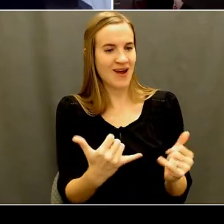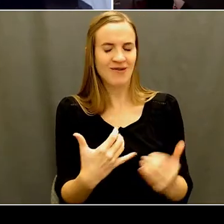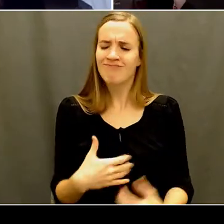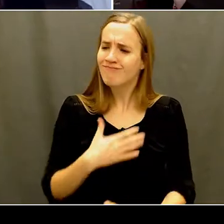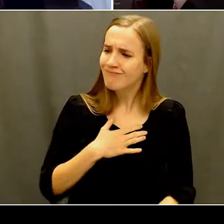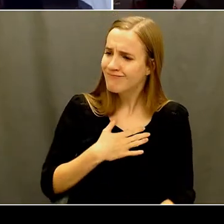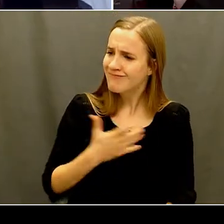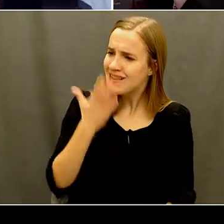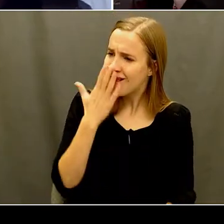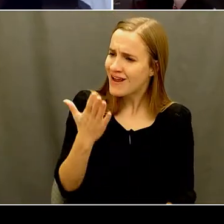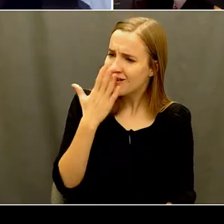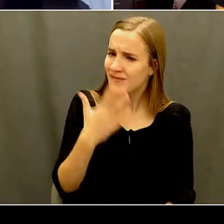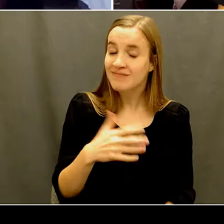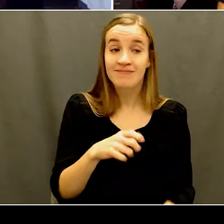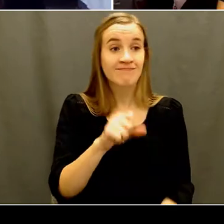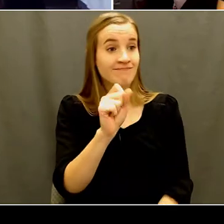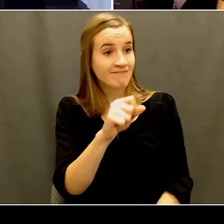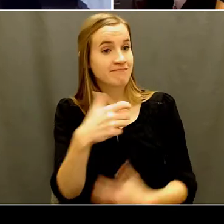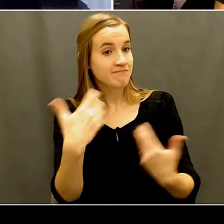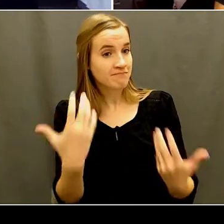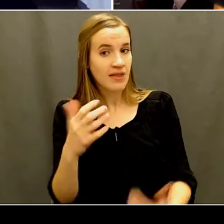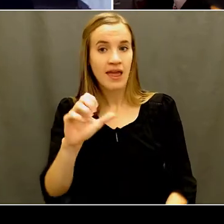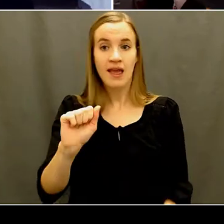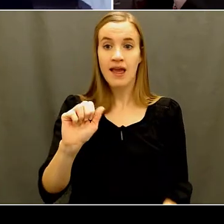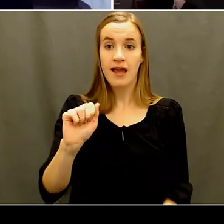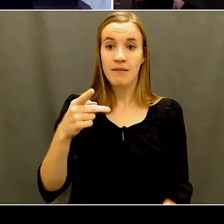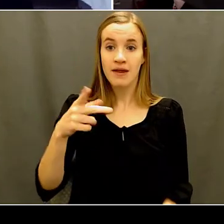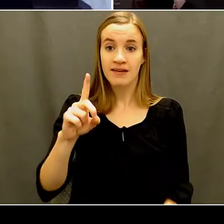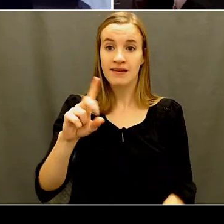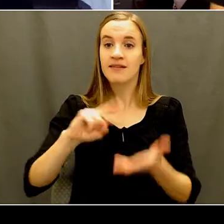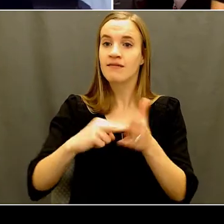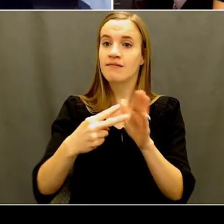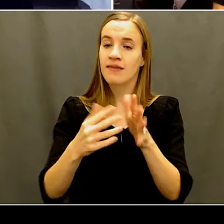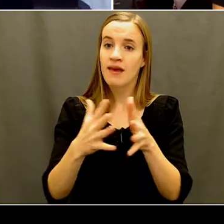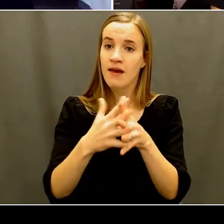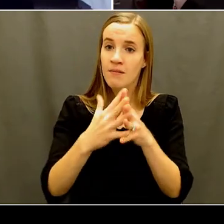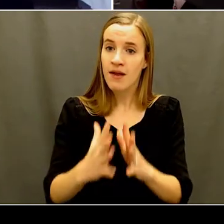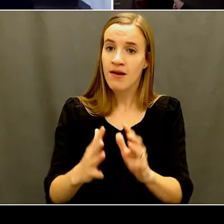Maria: Yeah, so AAPD, the American Association of People with Disabilities,